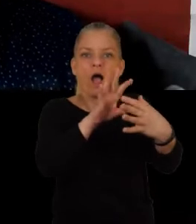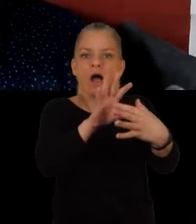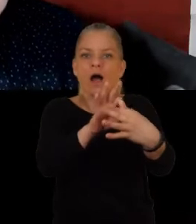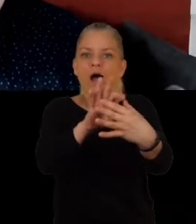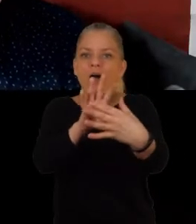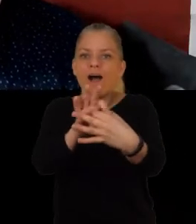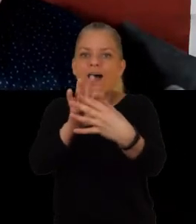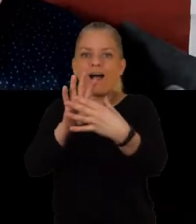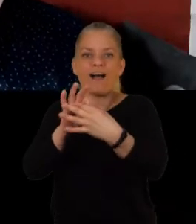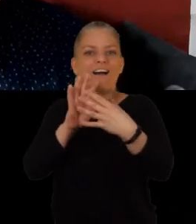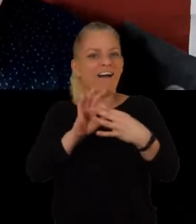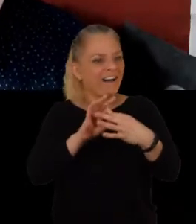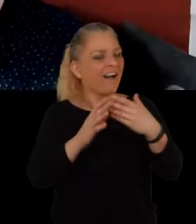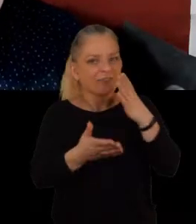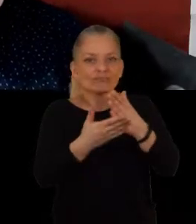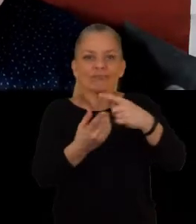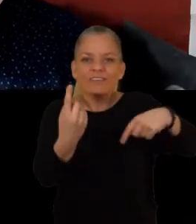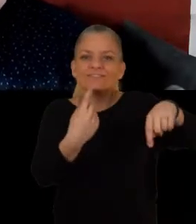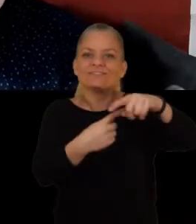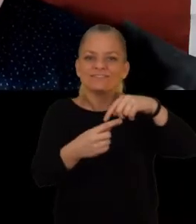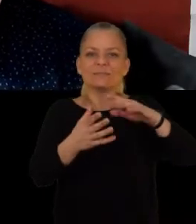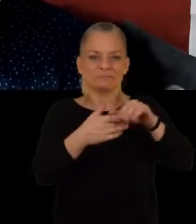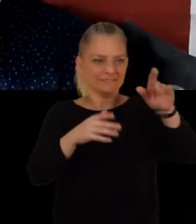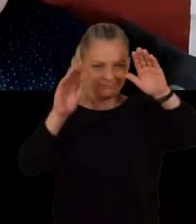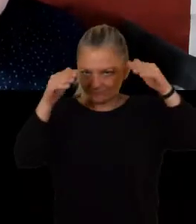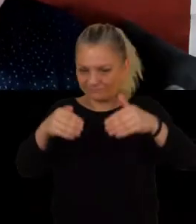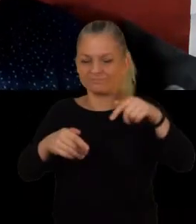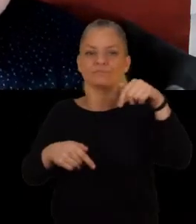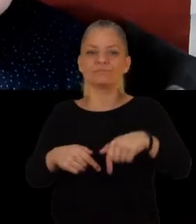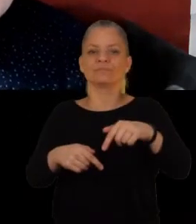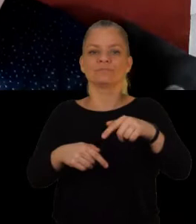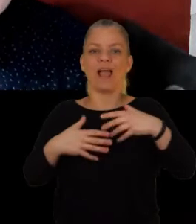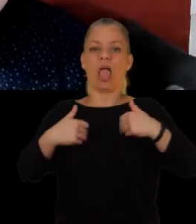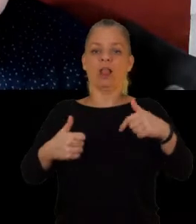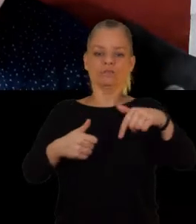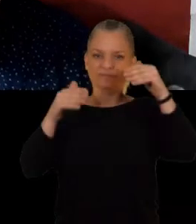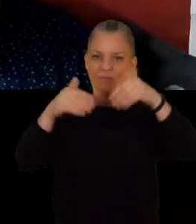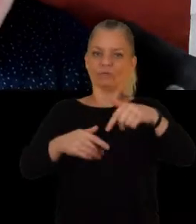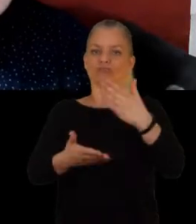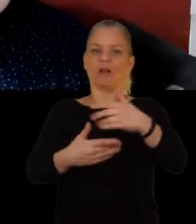can gain trust faster than they might um on their own because every everyone in health has to focus